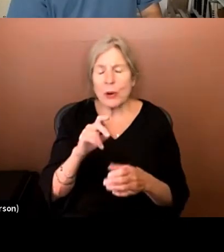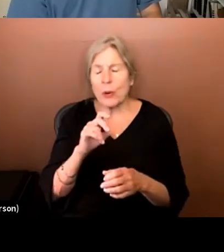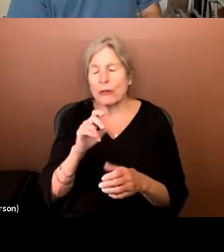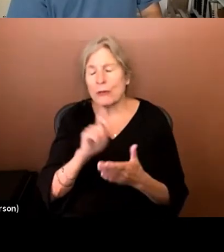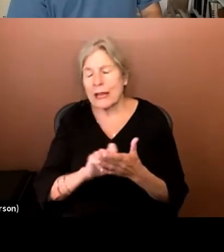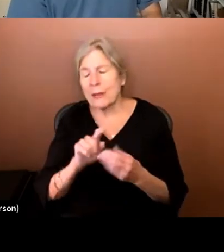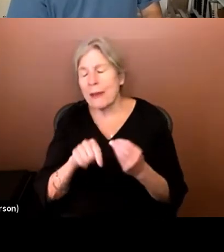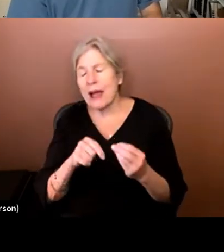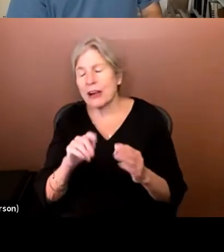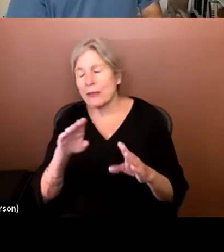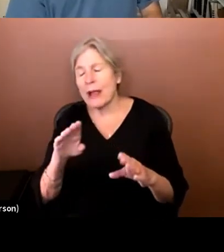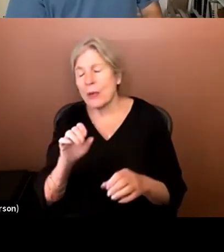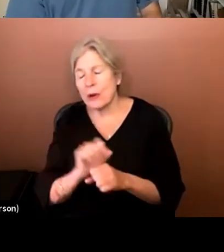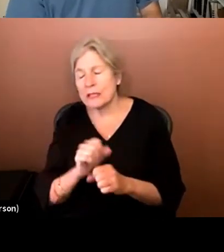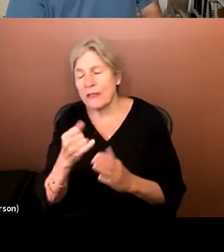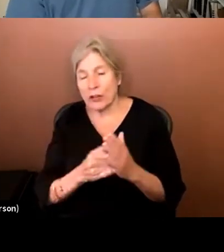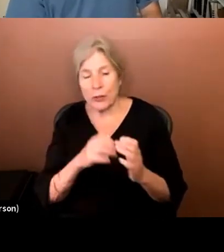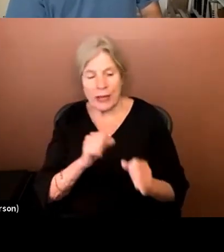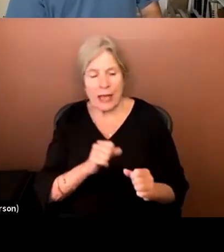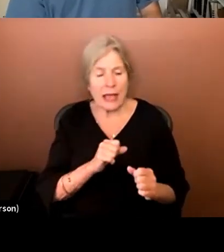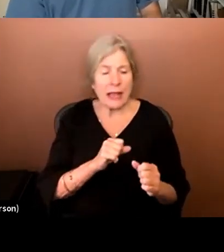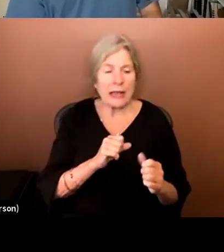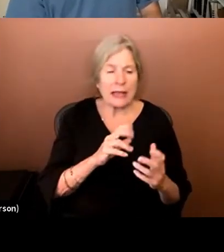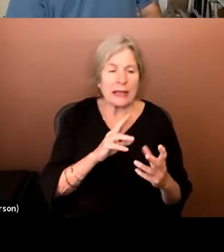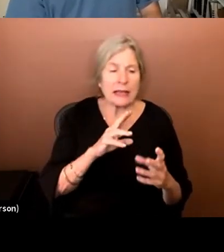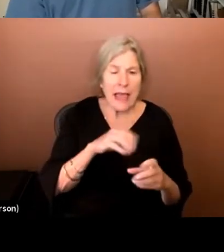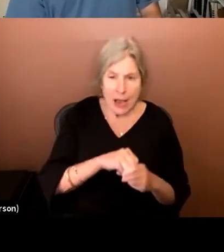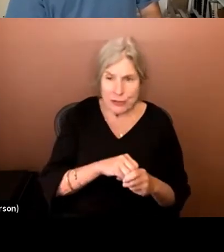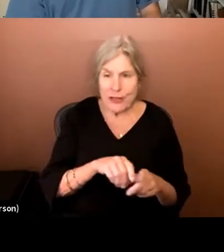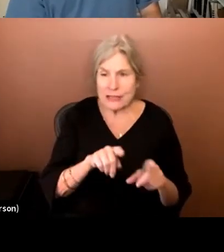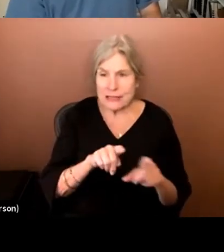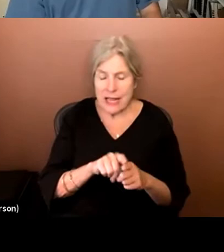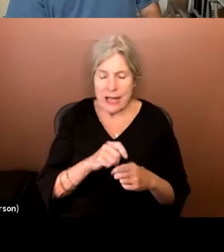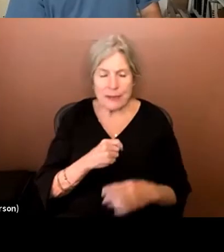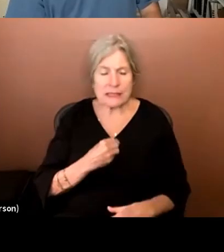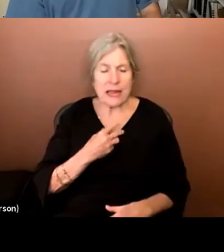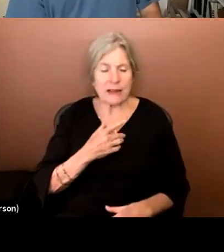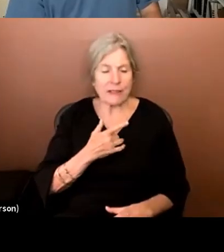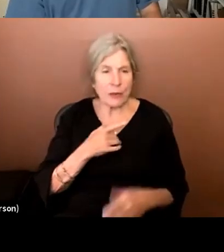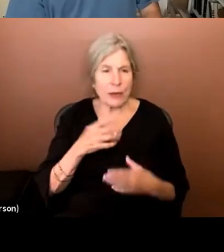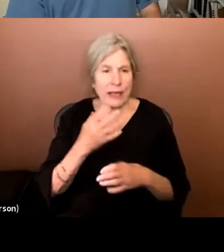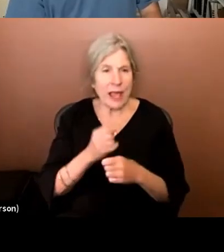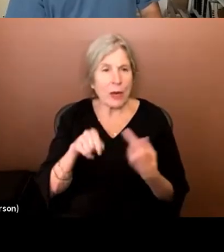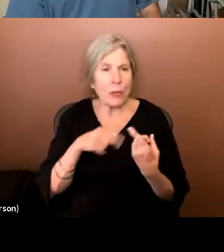You can capture that same aesthetic feeling you get reading a poem that you can in a